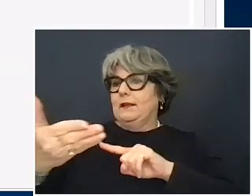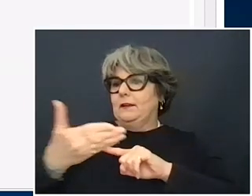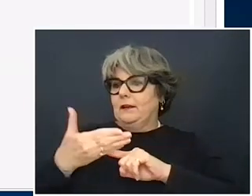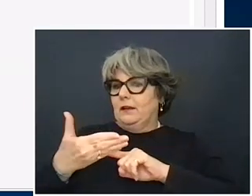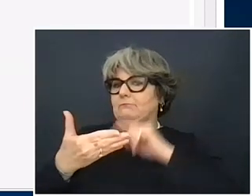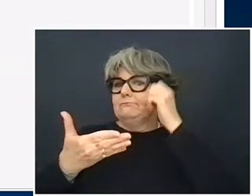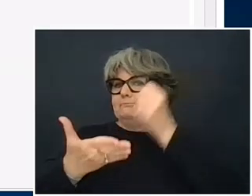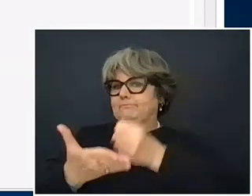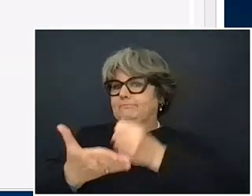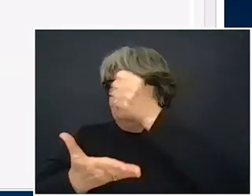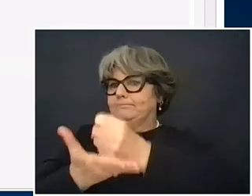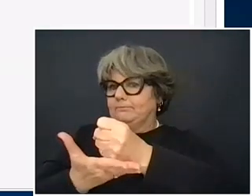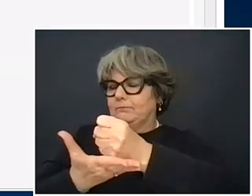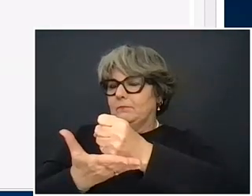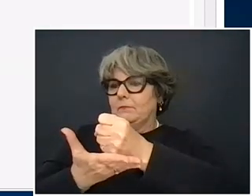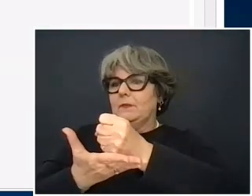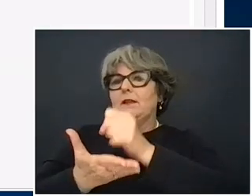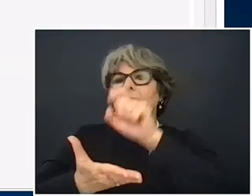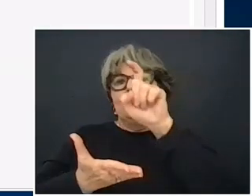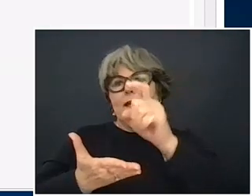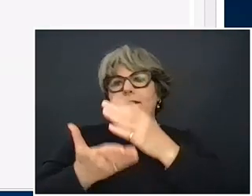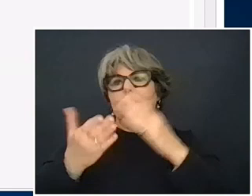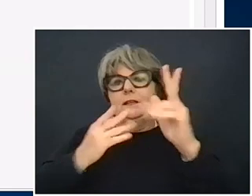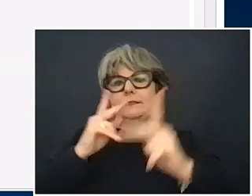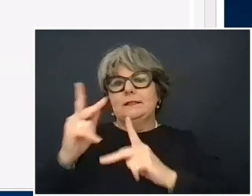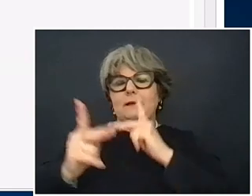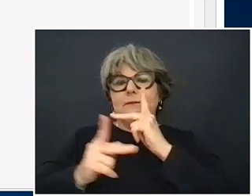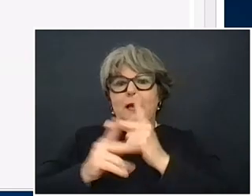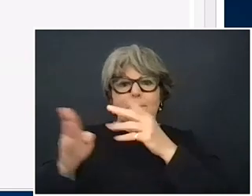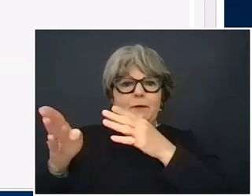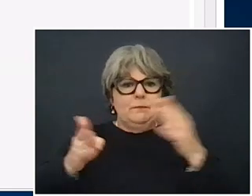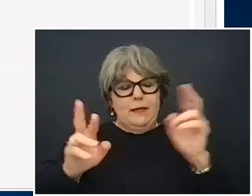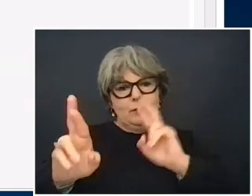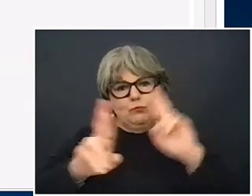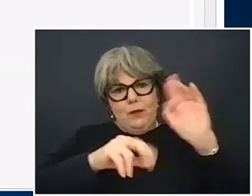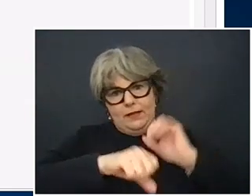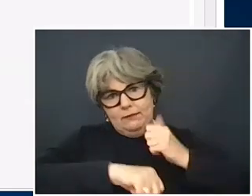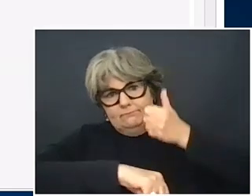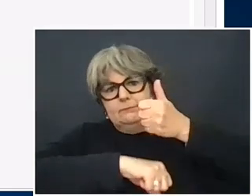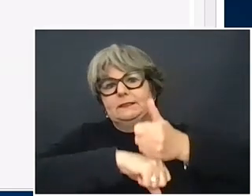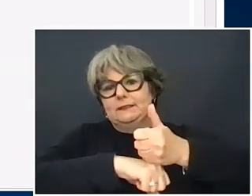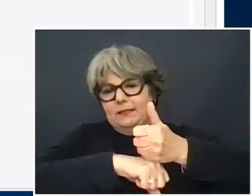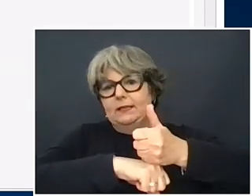have some form of that plan in place.